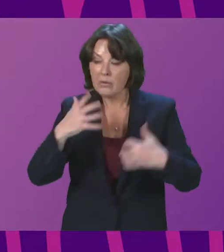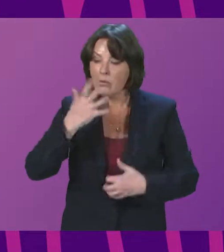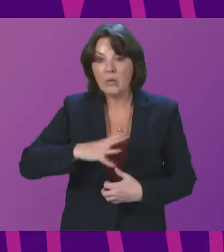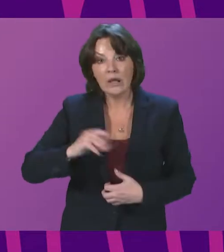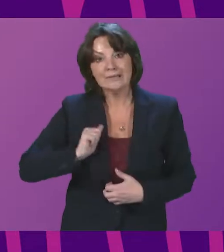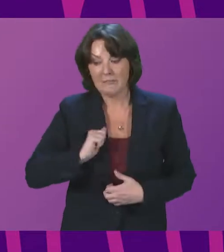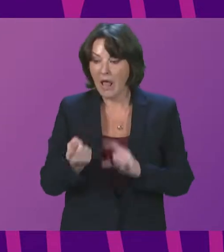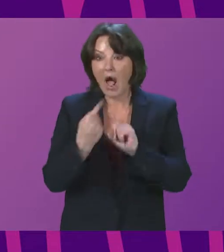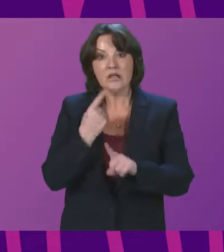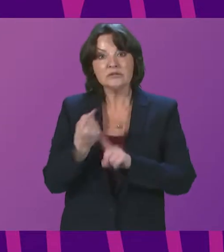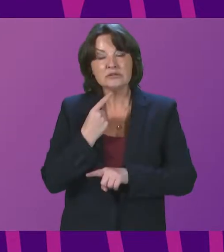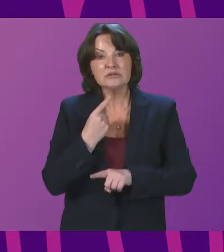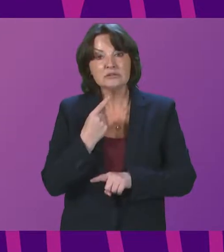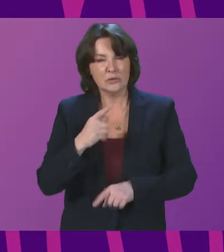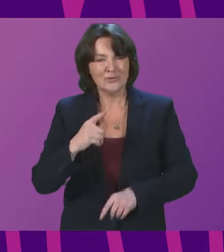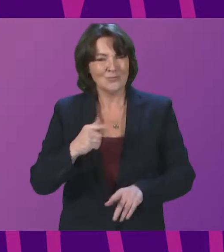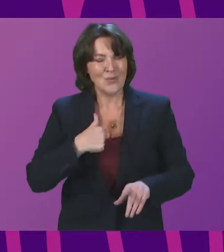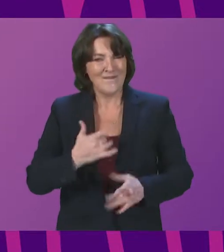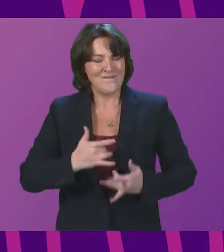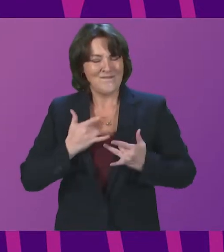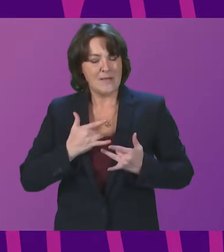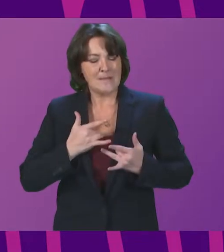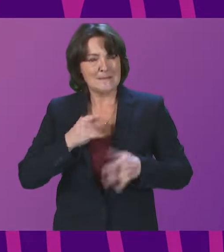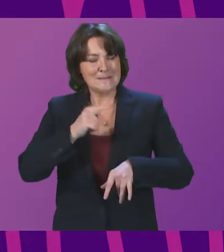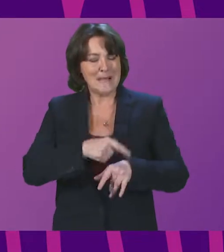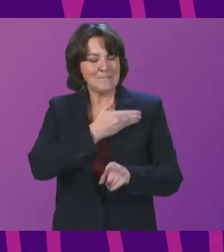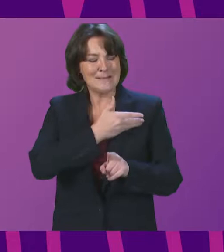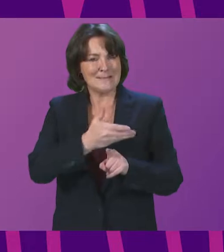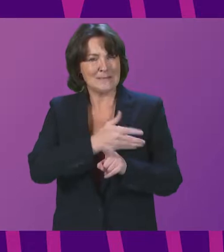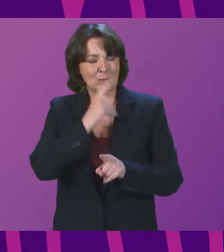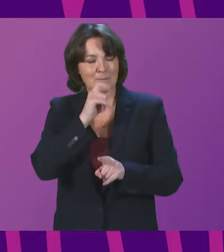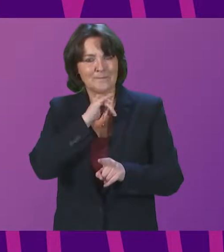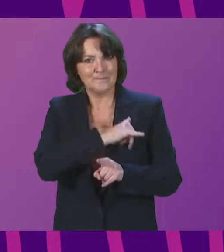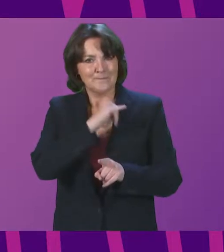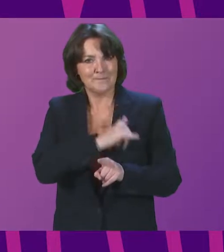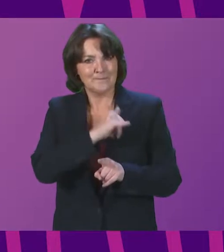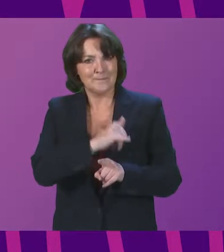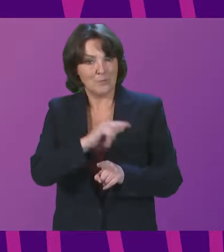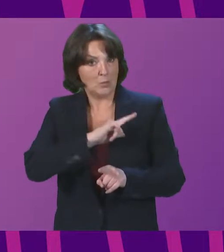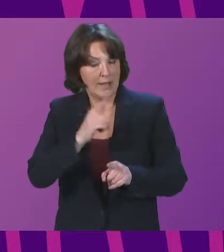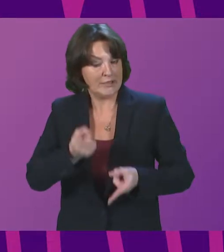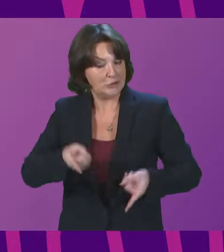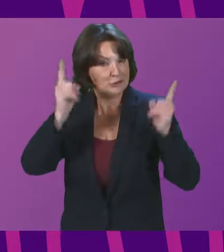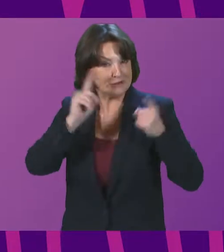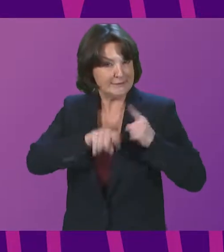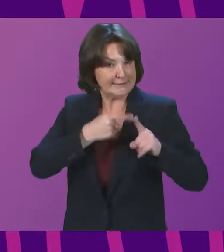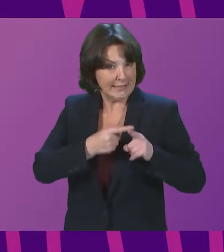The timing of the matter is all very suspicious. The chief executive of the Scottish National Investment Bank resigned just days before